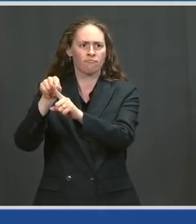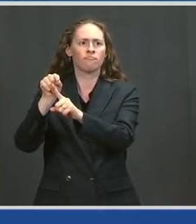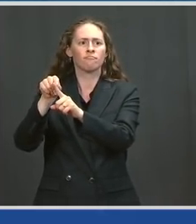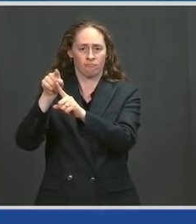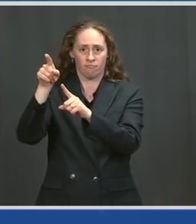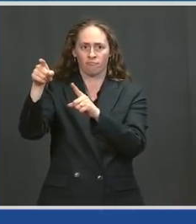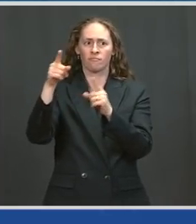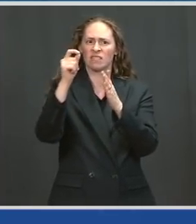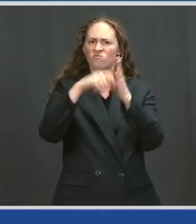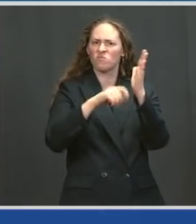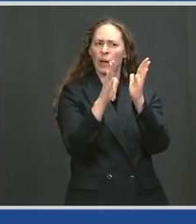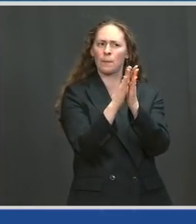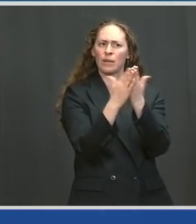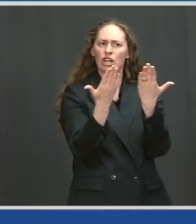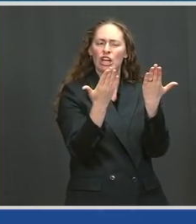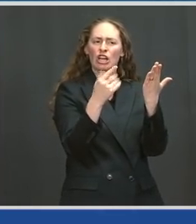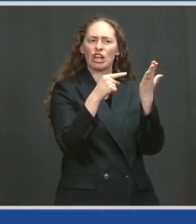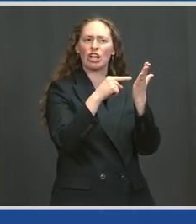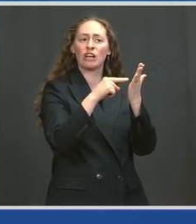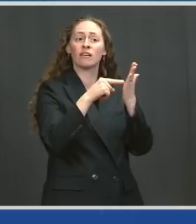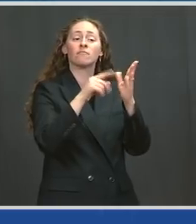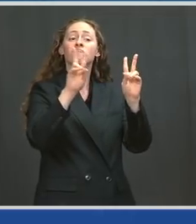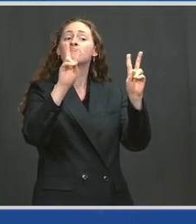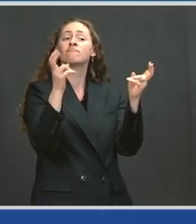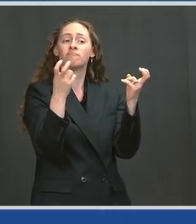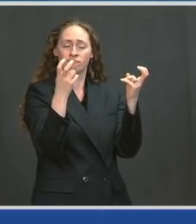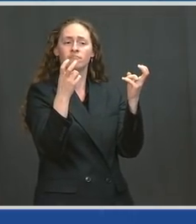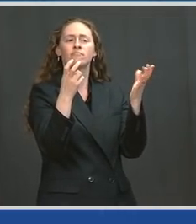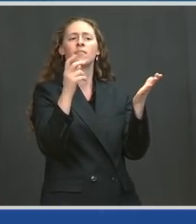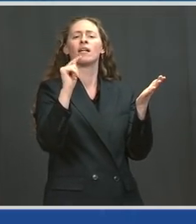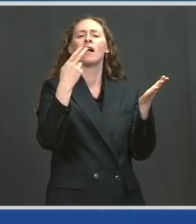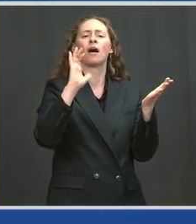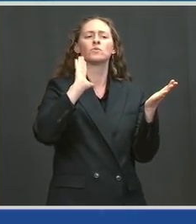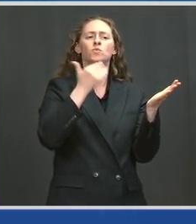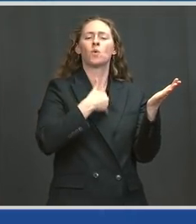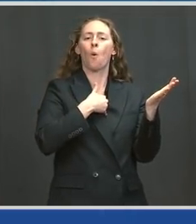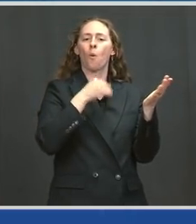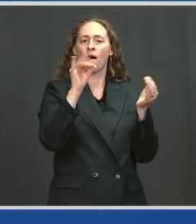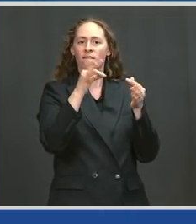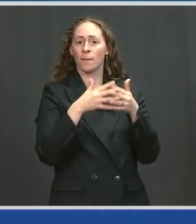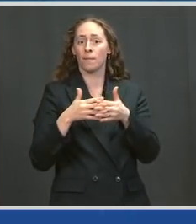not because of what I said. And there's a picture about page 160 in his book,